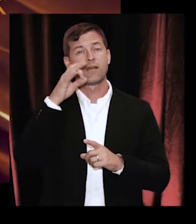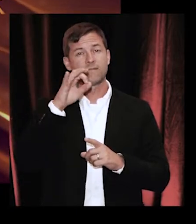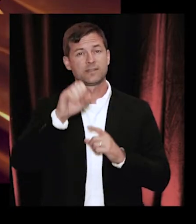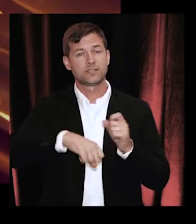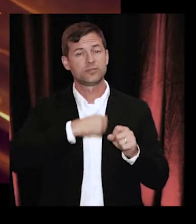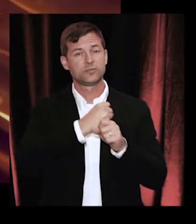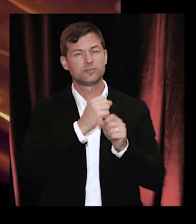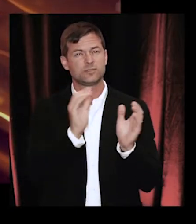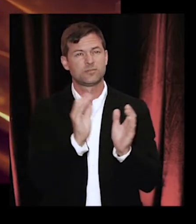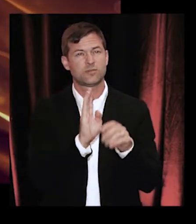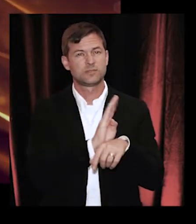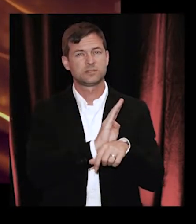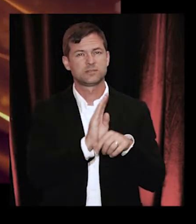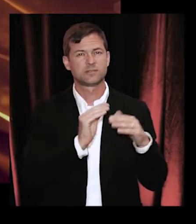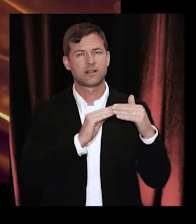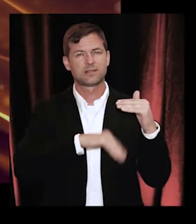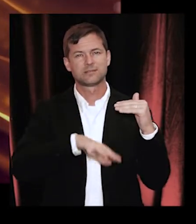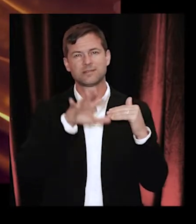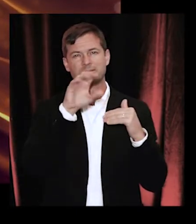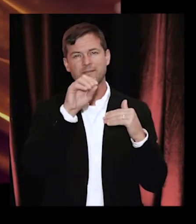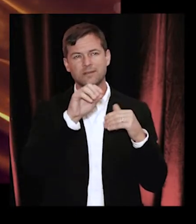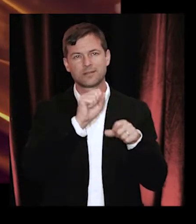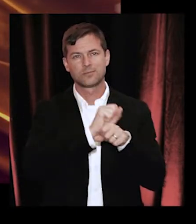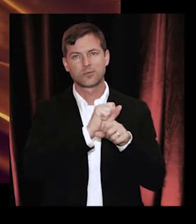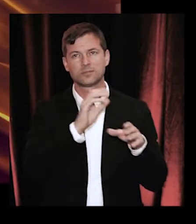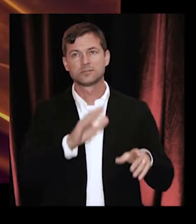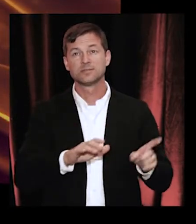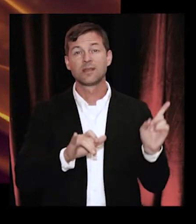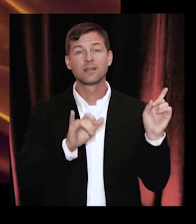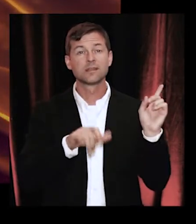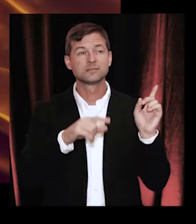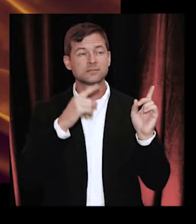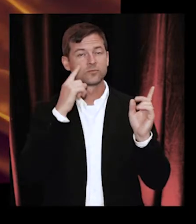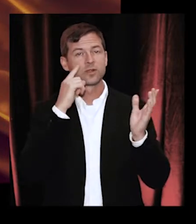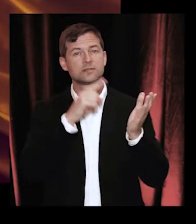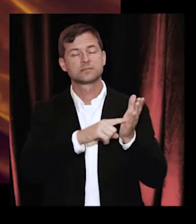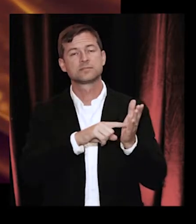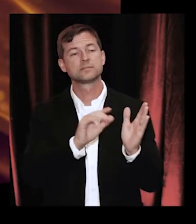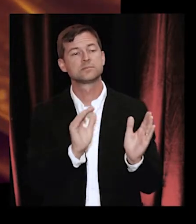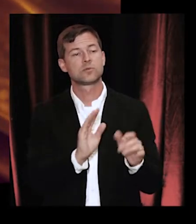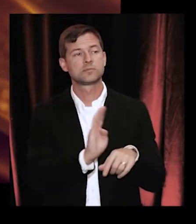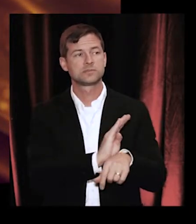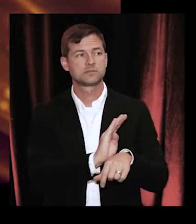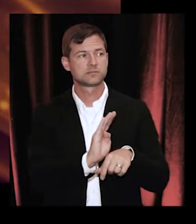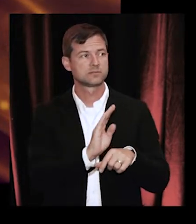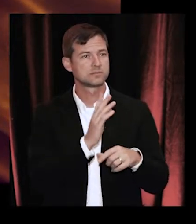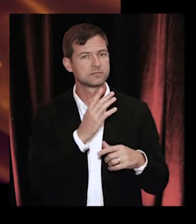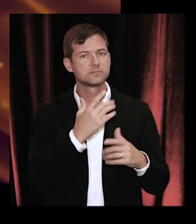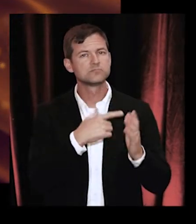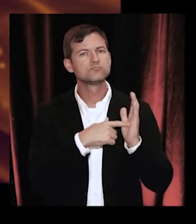This award is public recognition of a small business that has shown outstanding outreach, initiative and performance